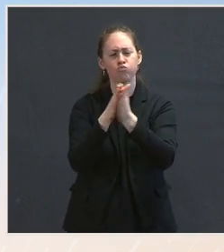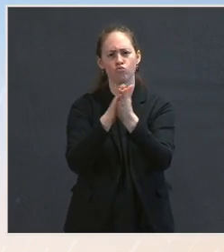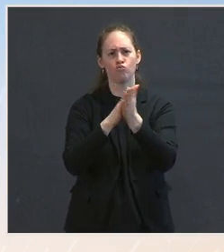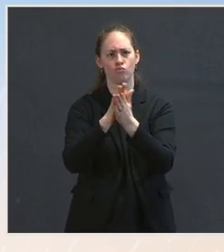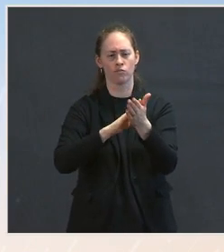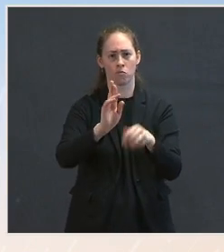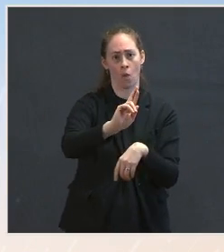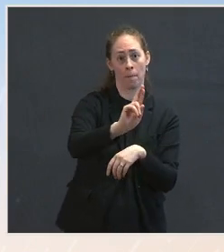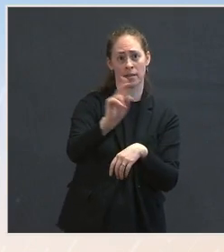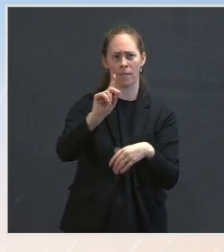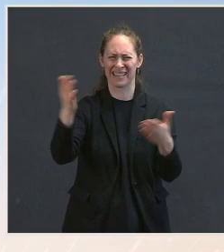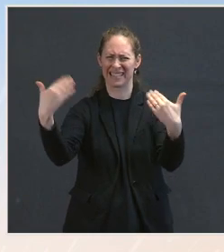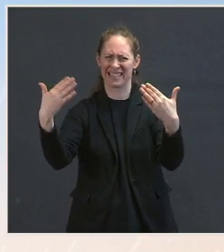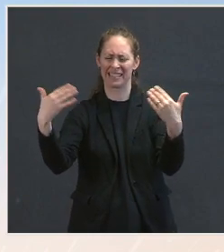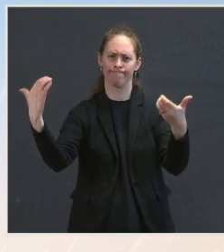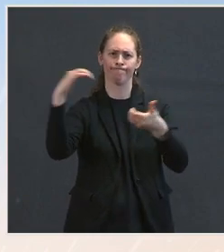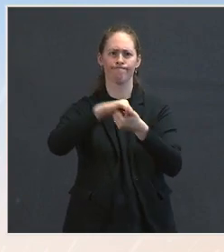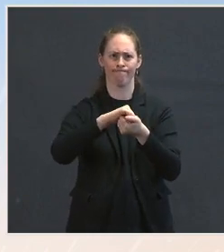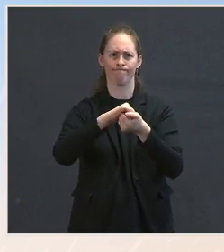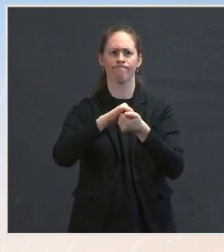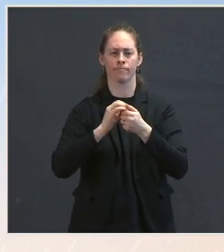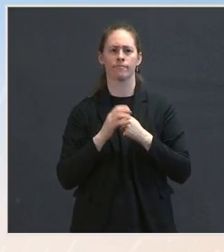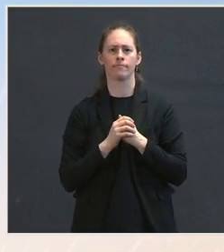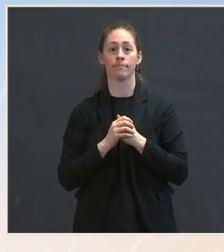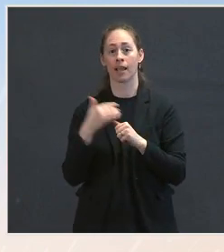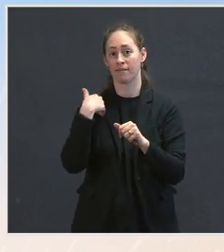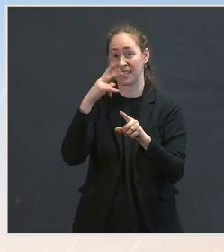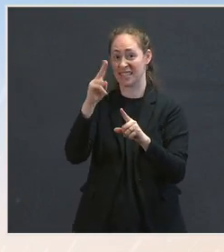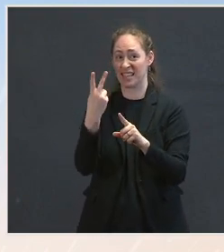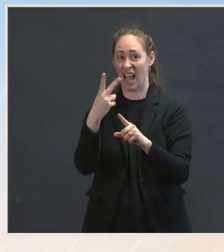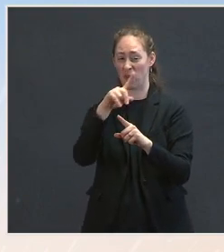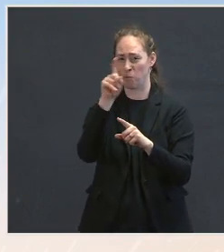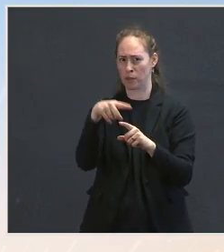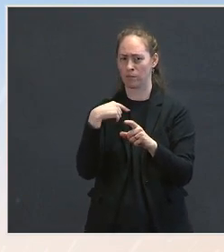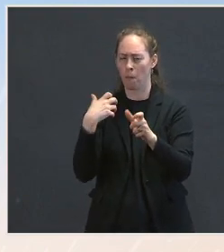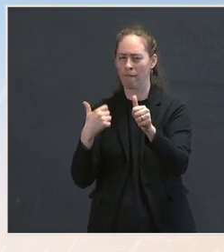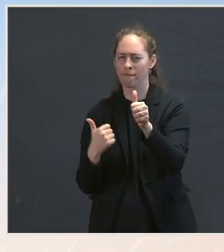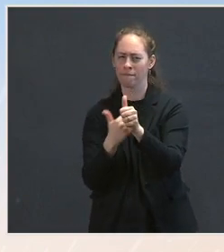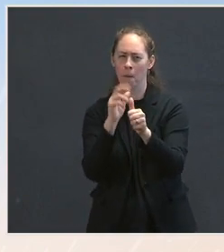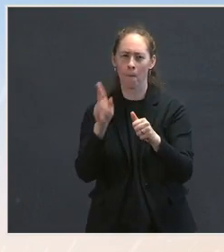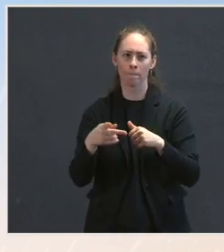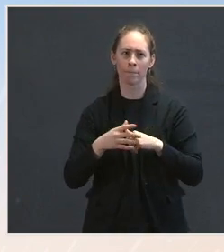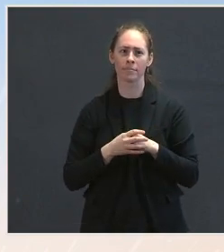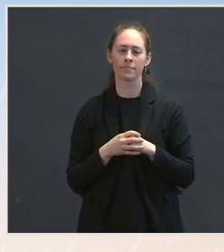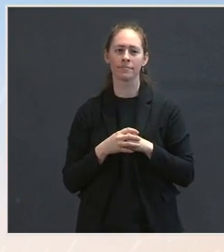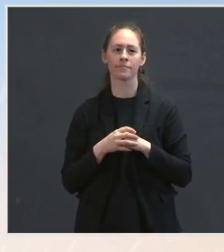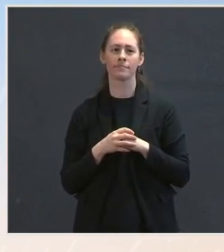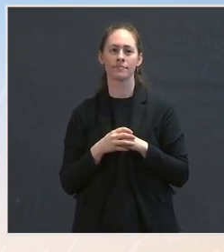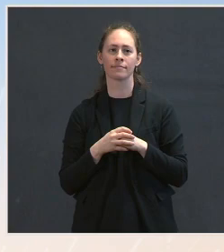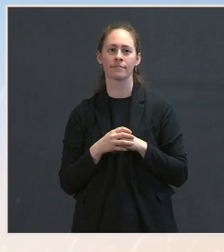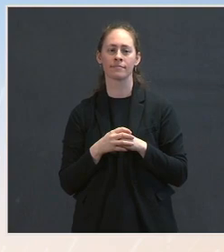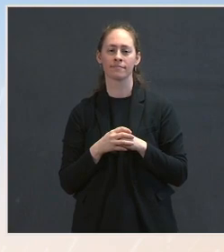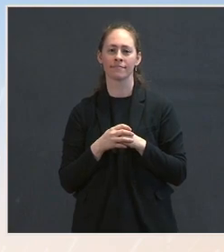Several Republicans on the Hill, and including Nikki Haley, the former U.S. Ambassador of U.N., are urging President Biden to --